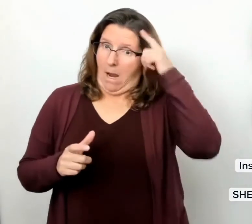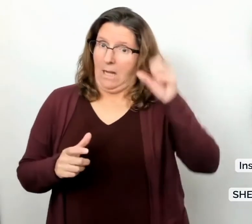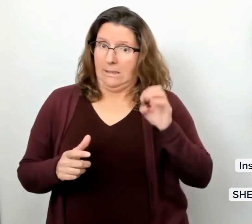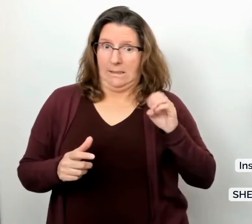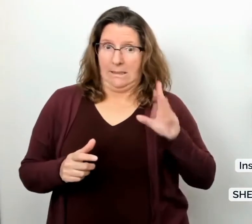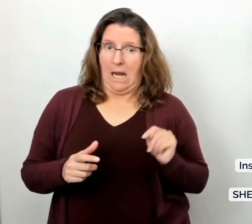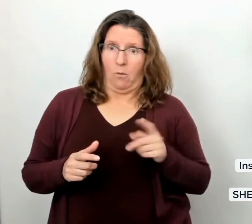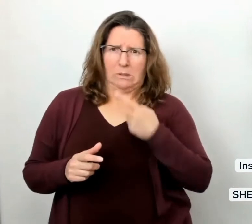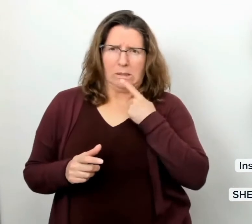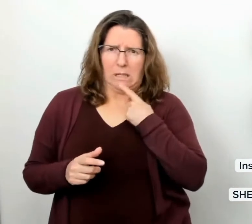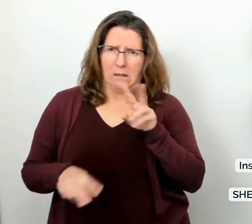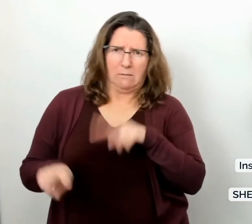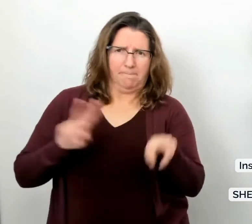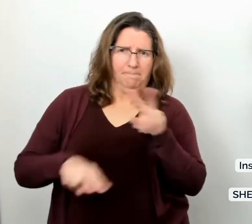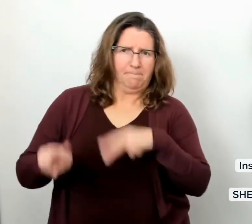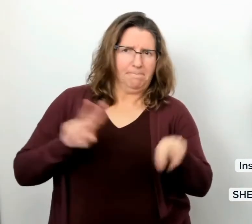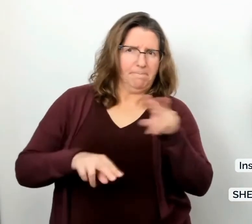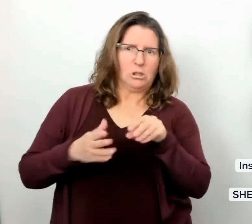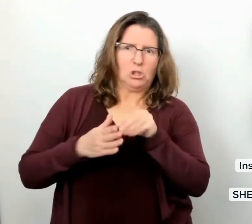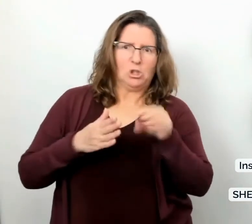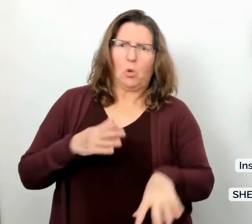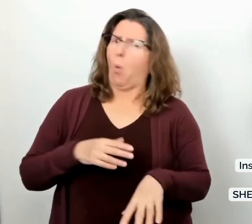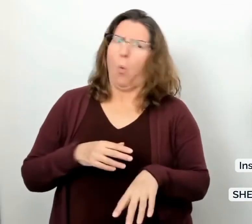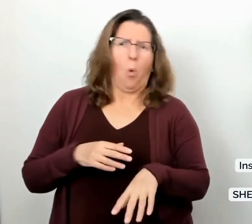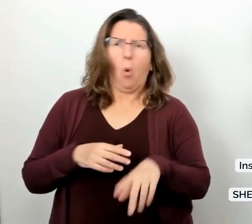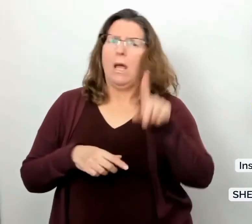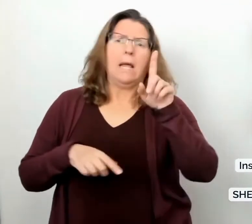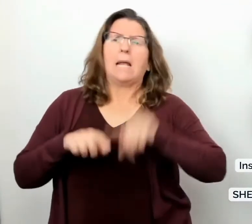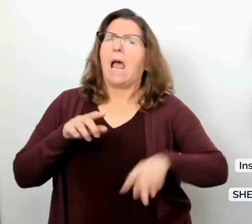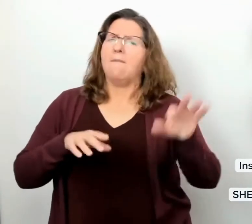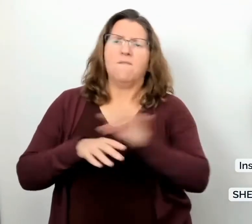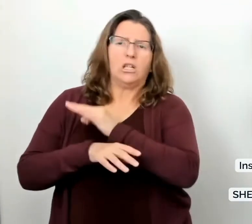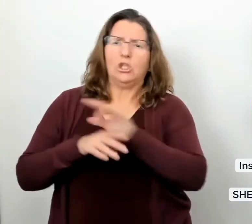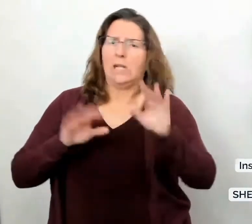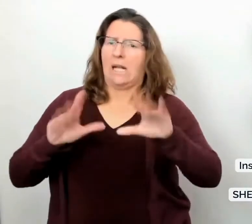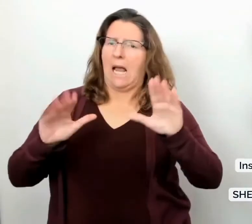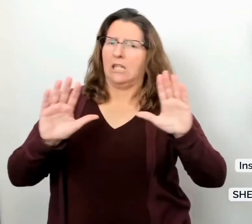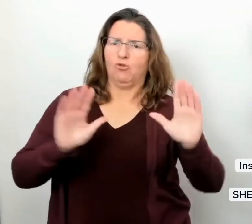The fixed mindset sees the student as not functioning in the classroom,